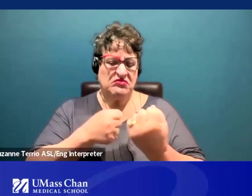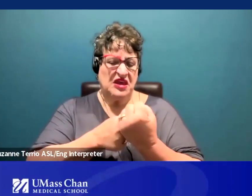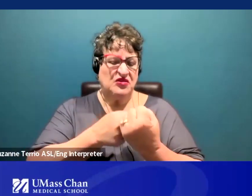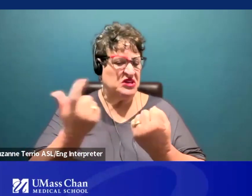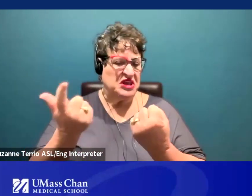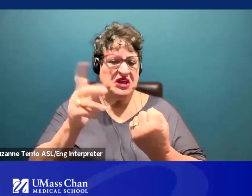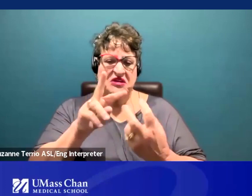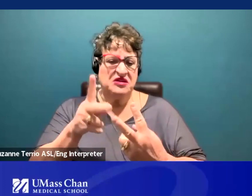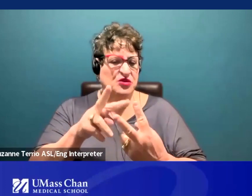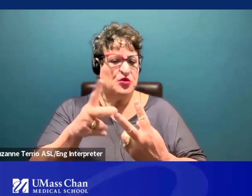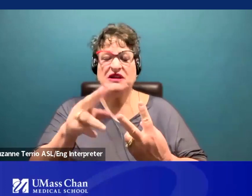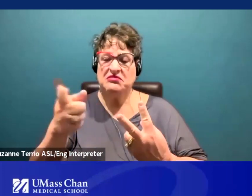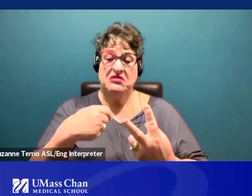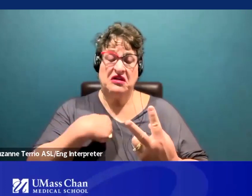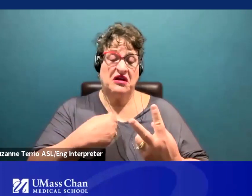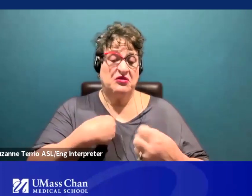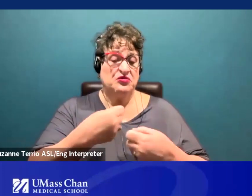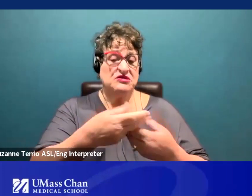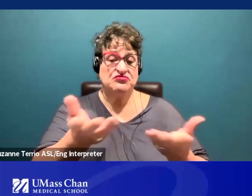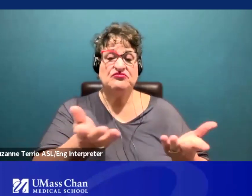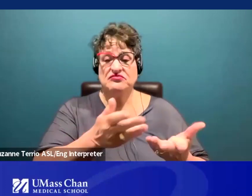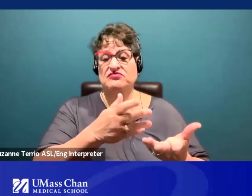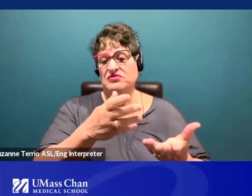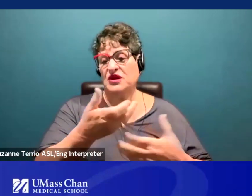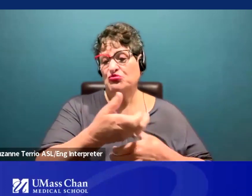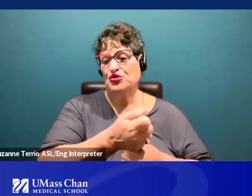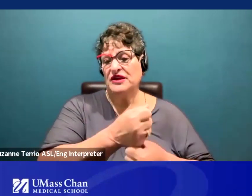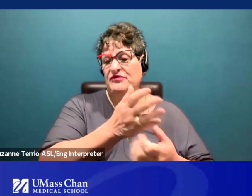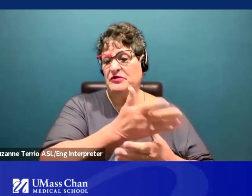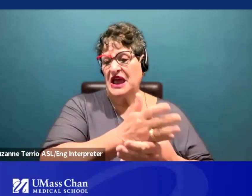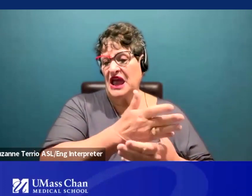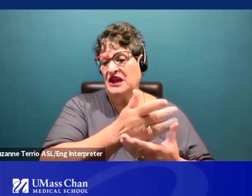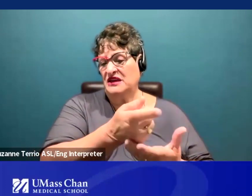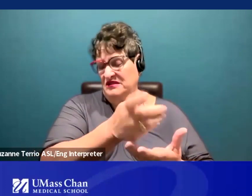Just make sure you check in with us so we can make sure there's no risk in the appellate court in your state.